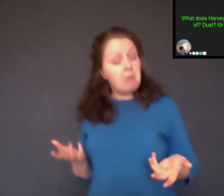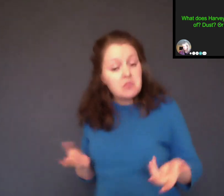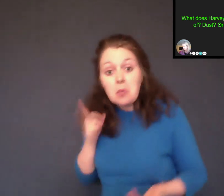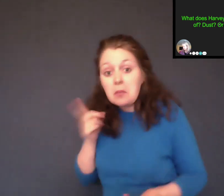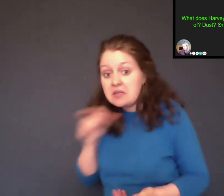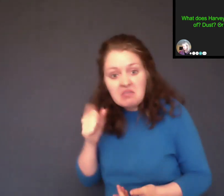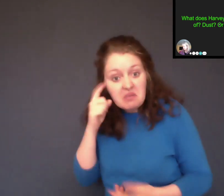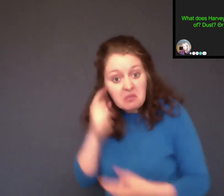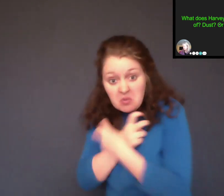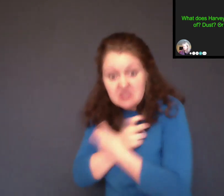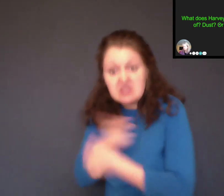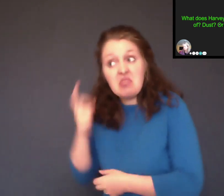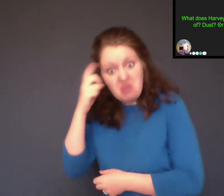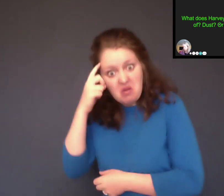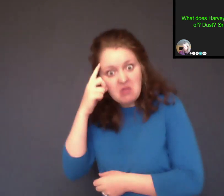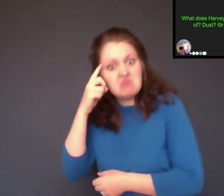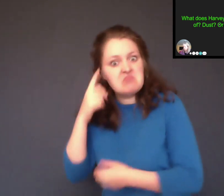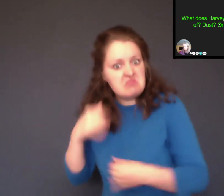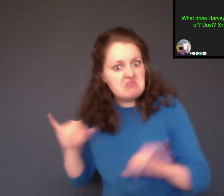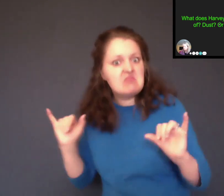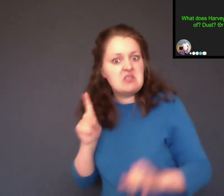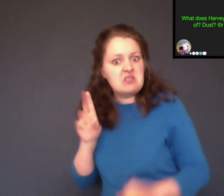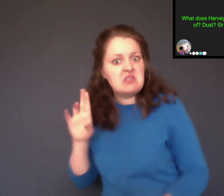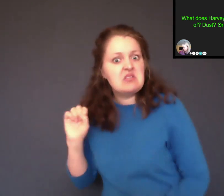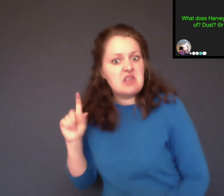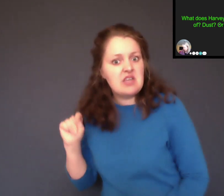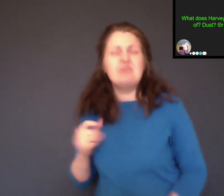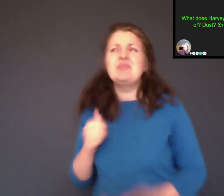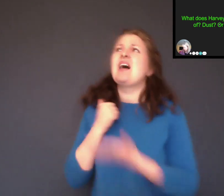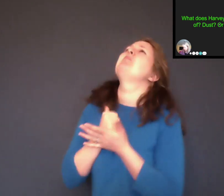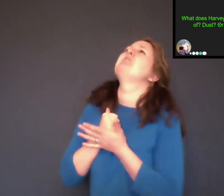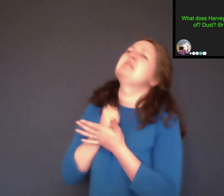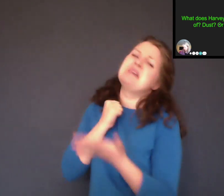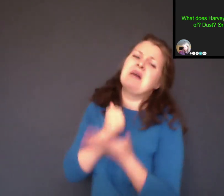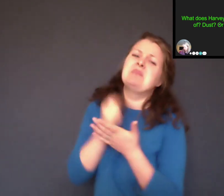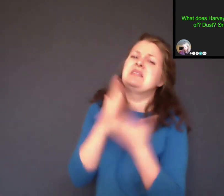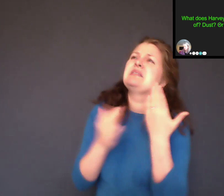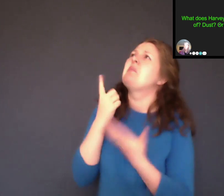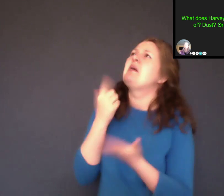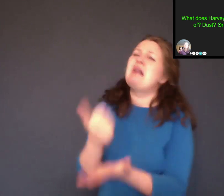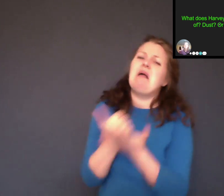the same trail of it being dust help me jive said clawing at his mouth somebody